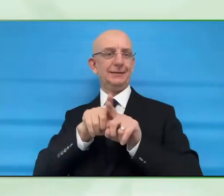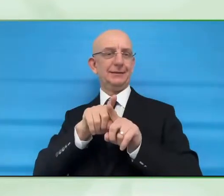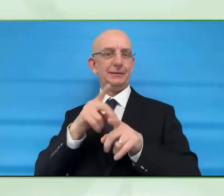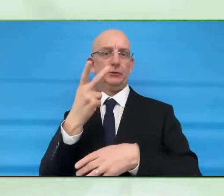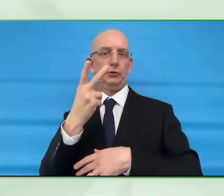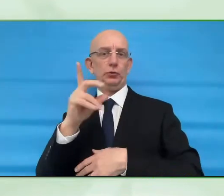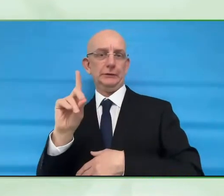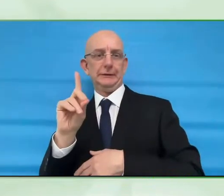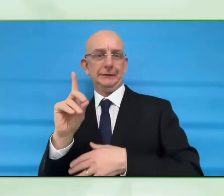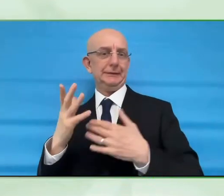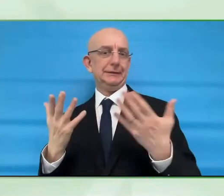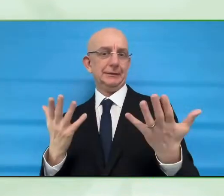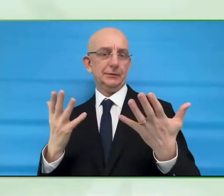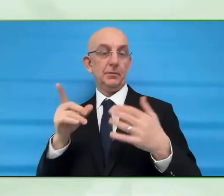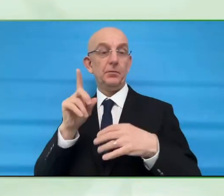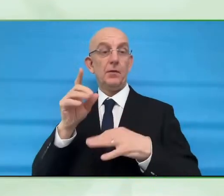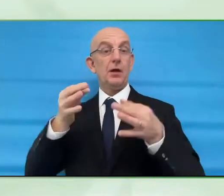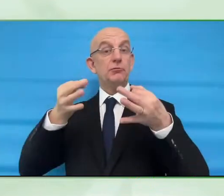is a good way.